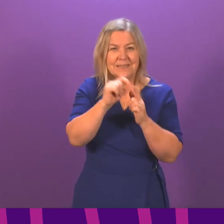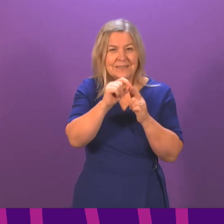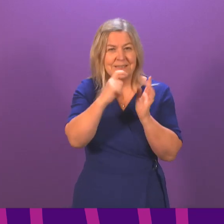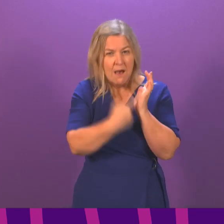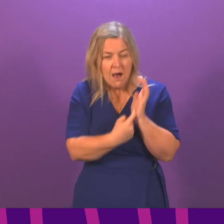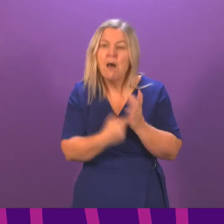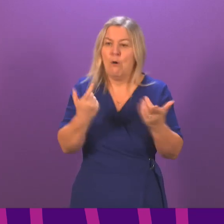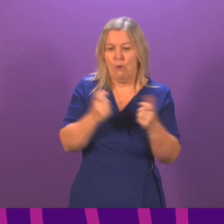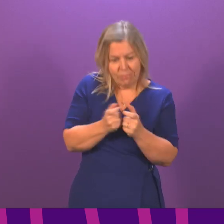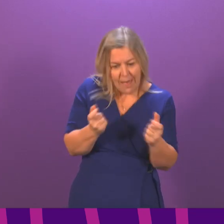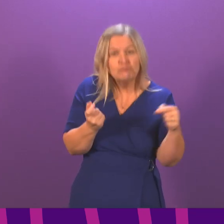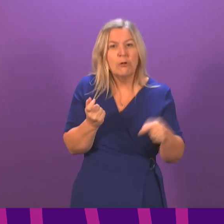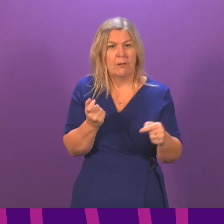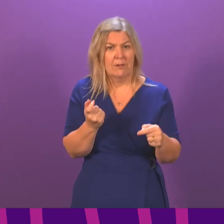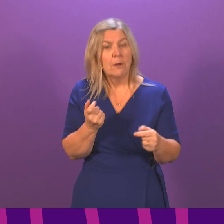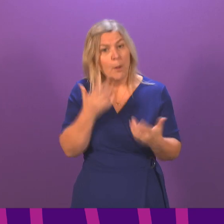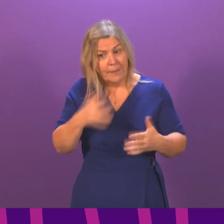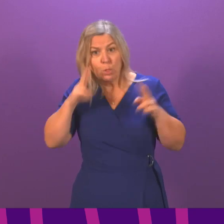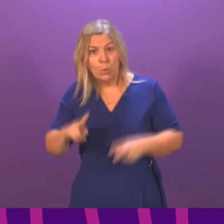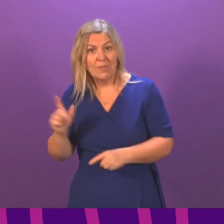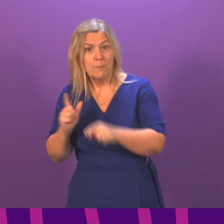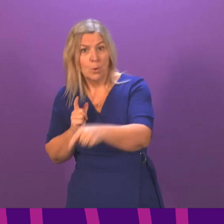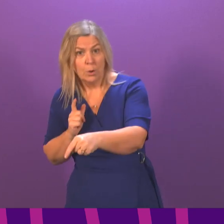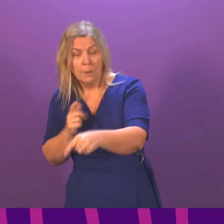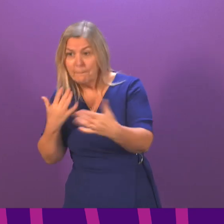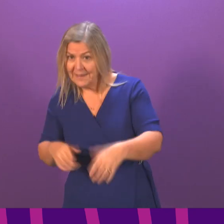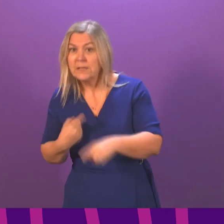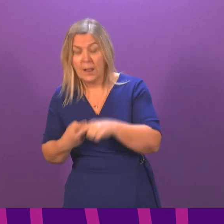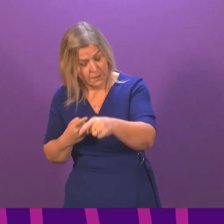have been looking carefully at the Liverpool pilot, which involves a lot of hard lessons,